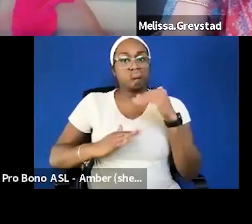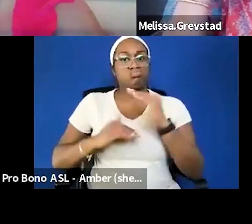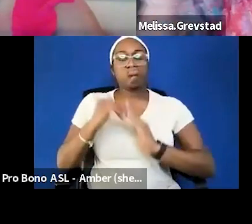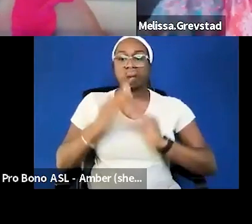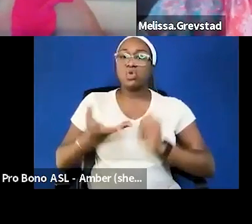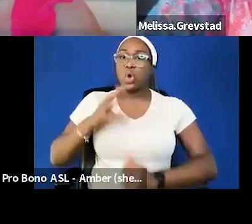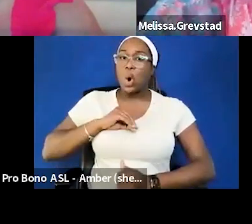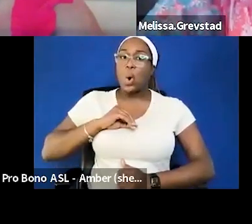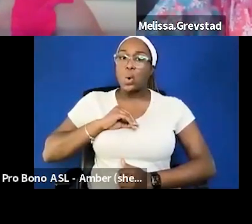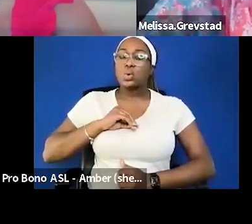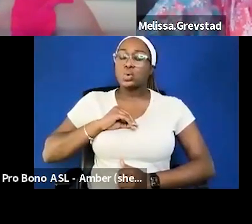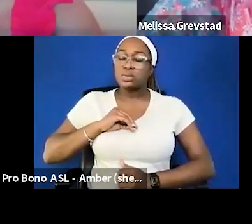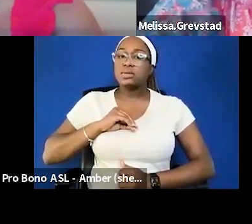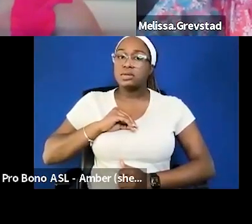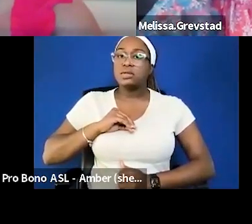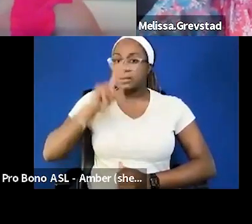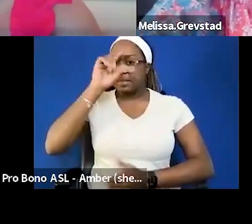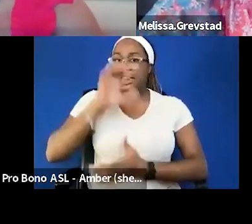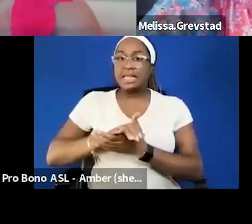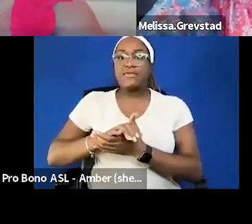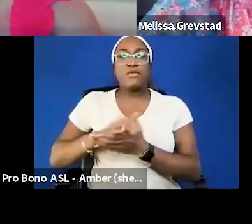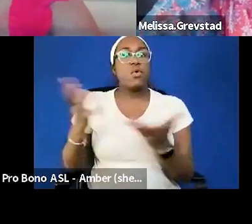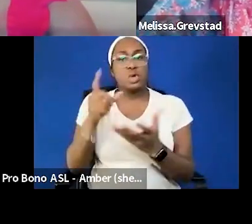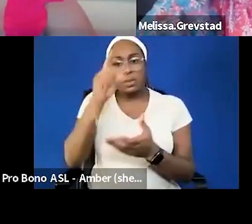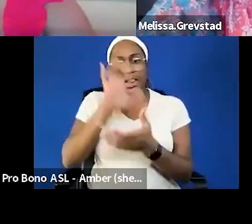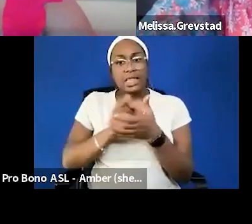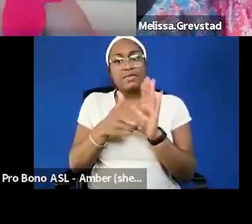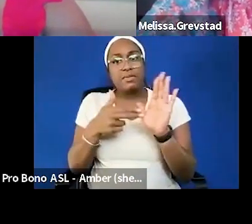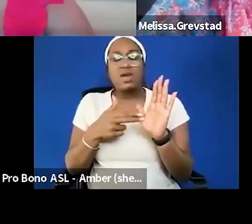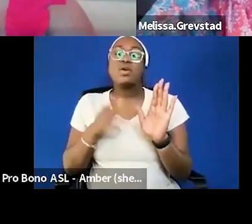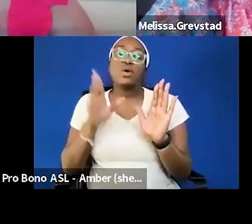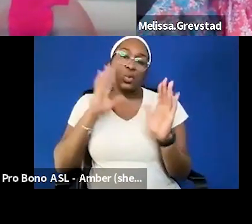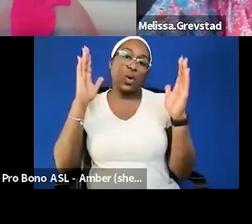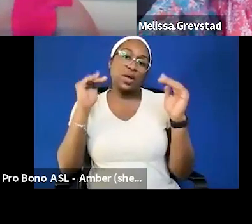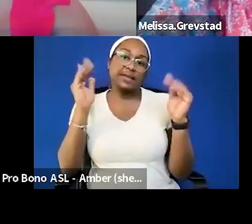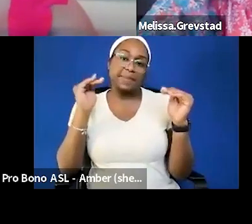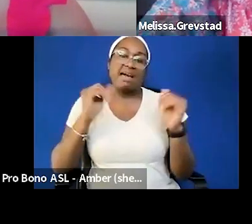and what you believe in as a brand, it's it's normal to anticipate pushback. And not everyone's going to agree with your stance.